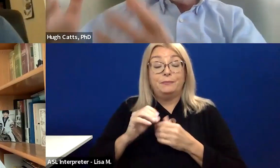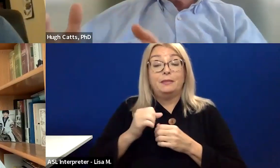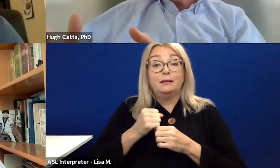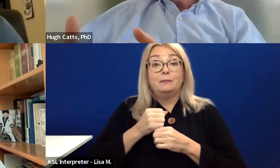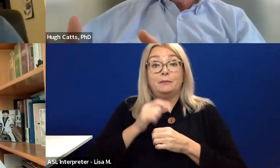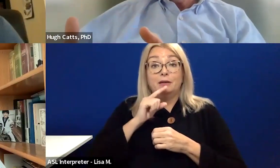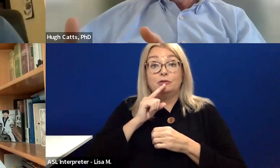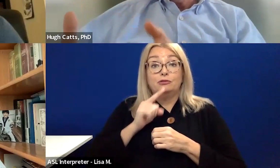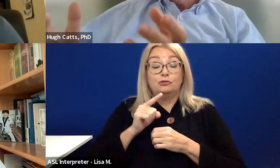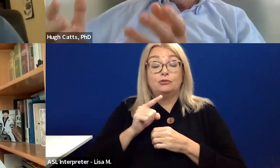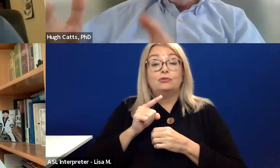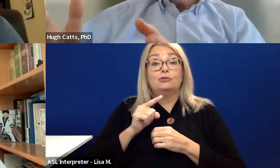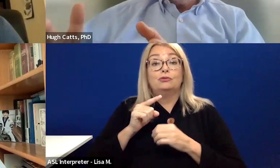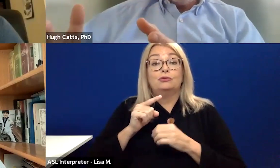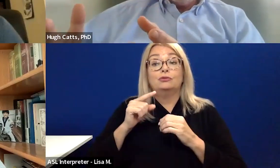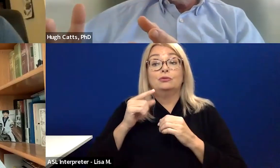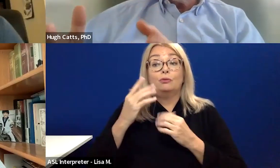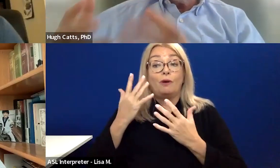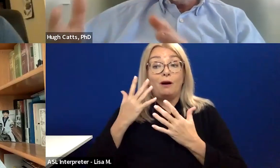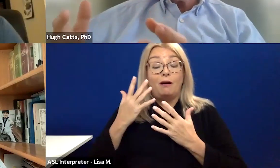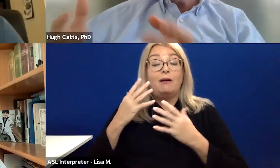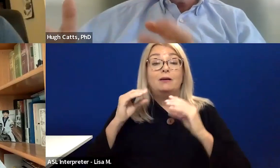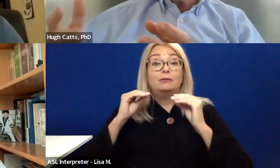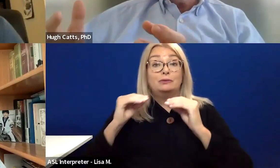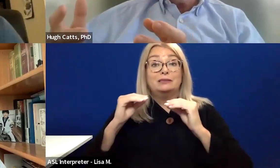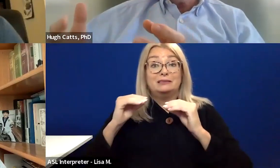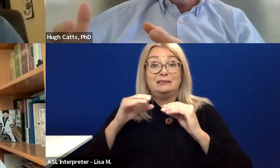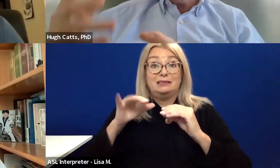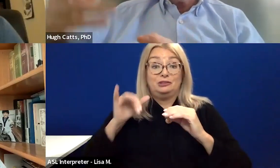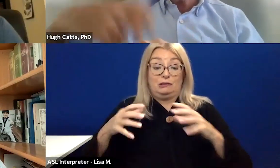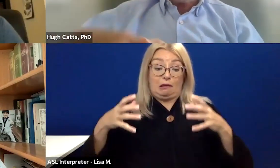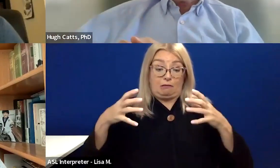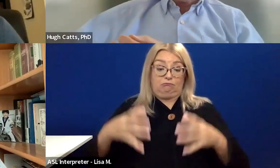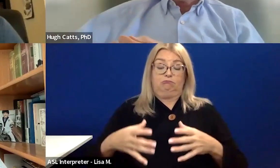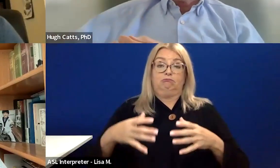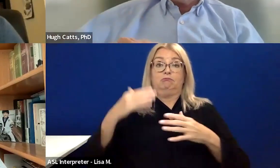teaching the body of knowledge but we're also teaching kids how to extract that information